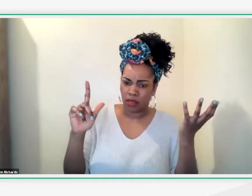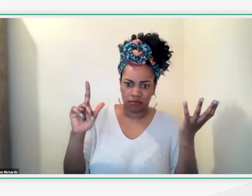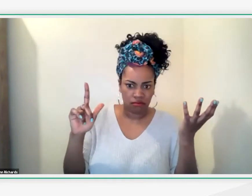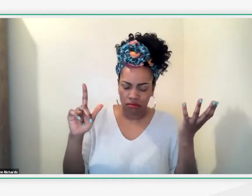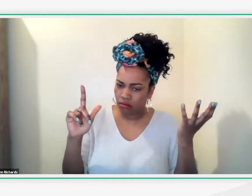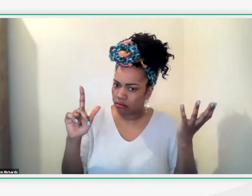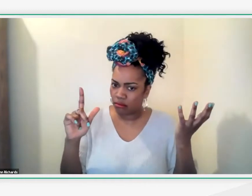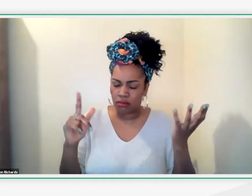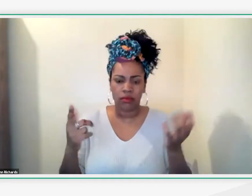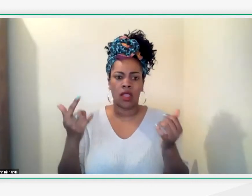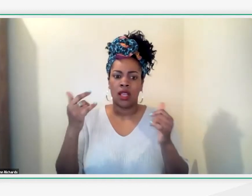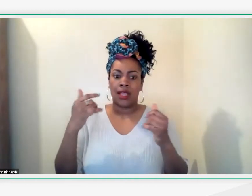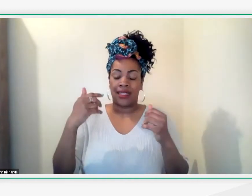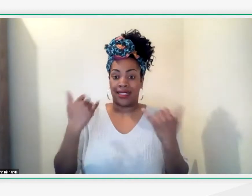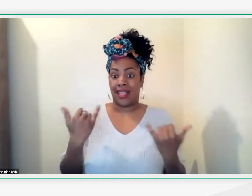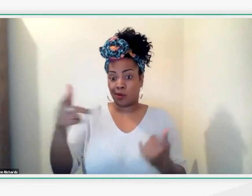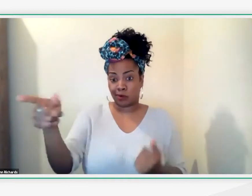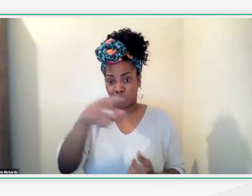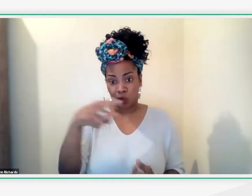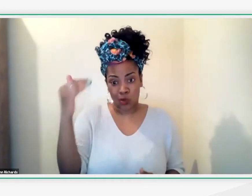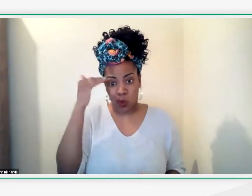Oh wait, I thought taxes were due in April this year?